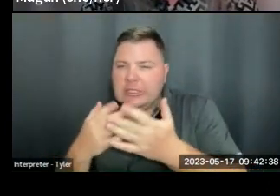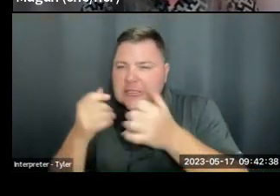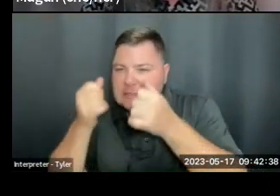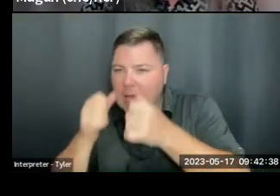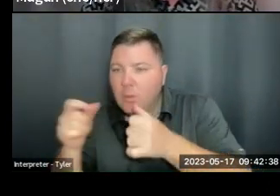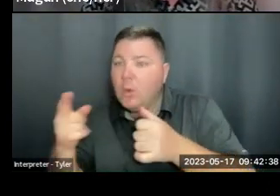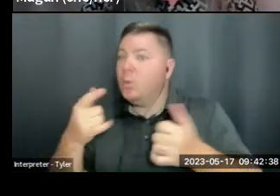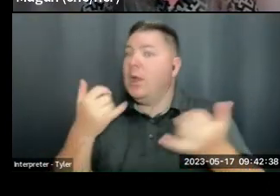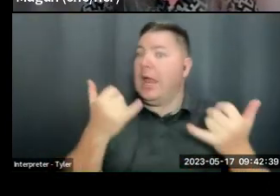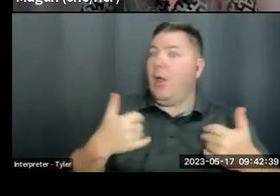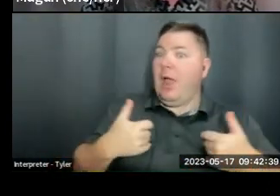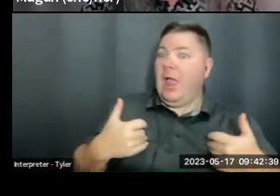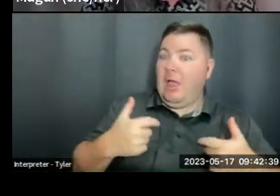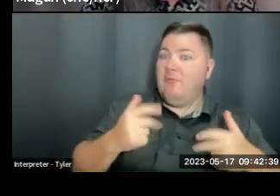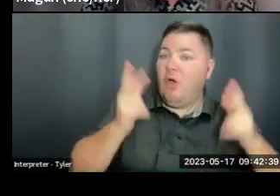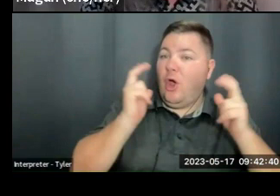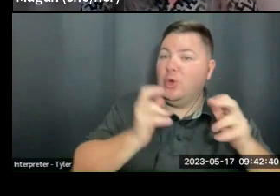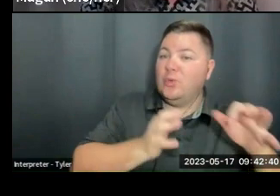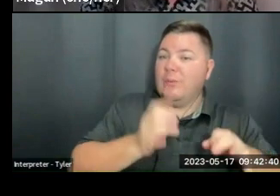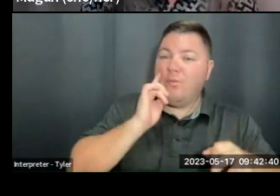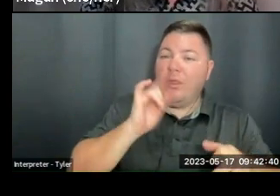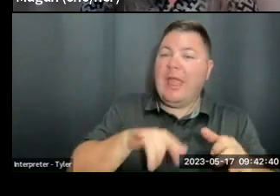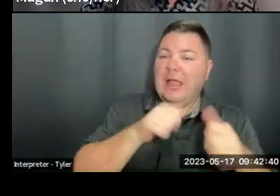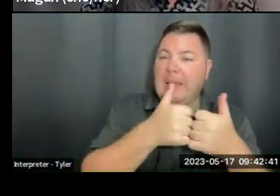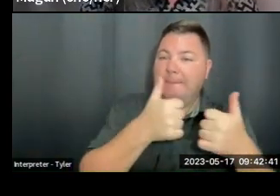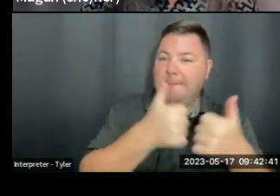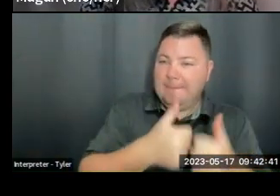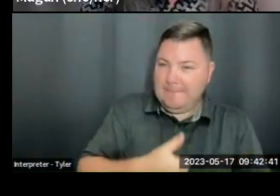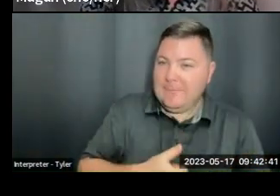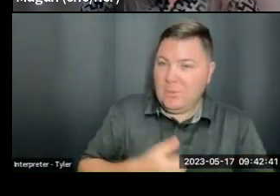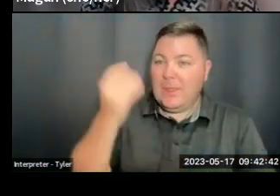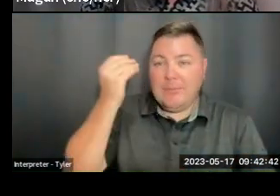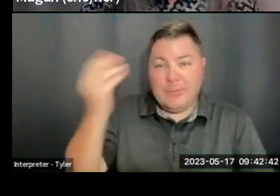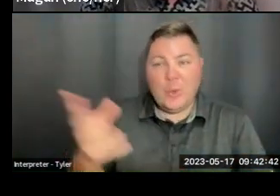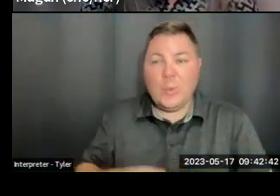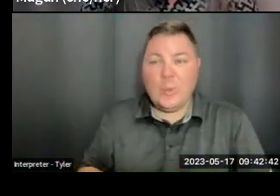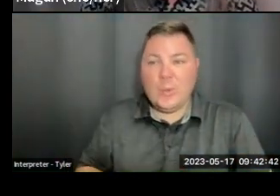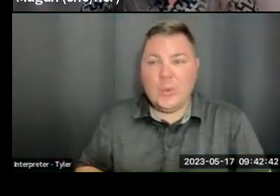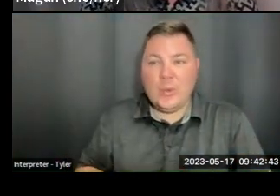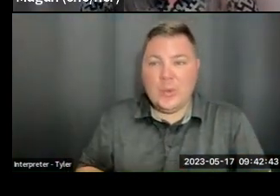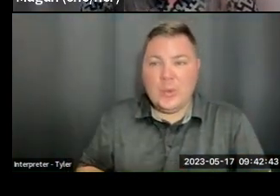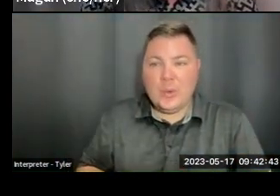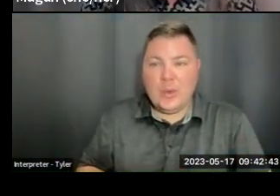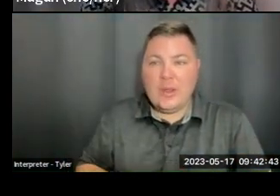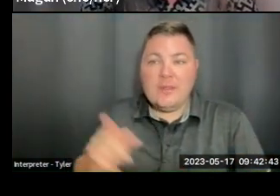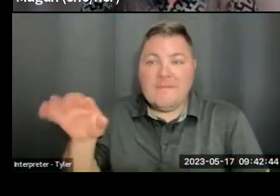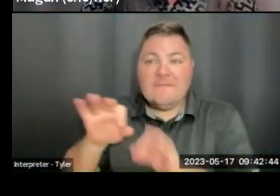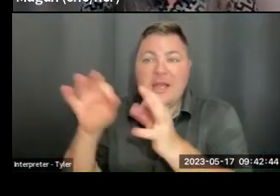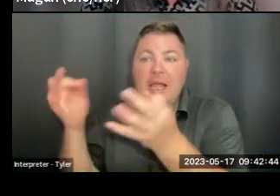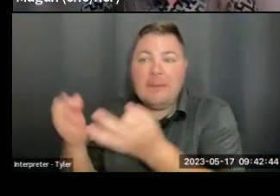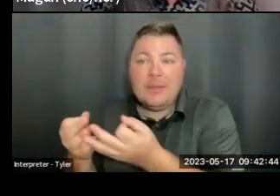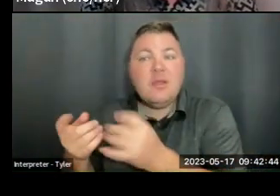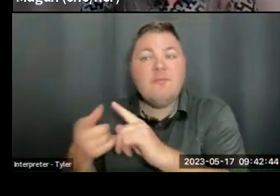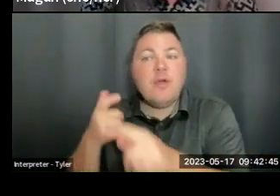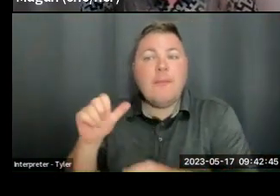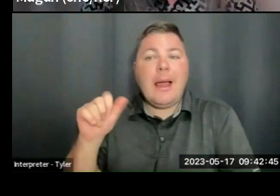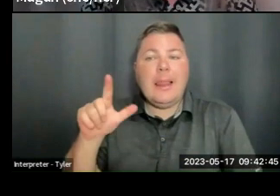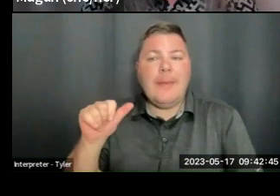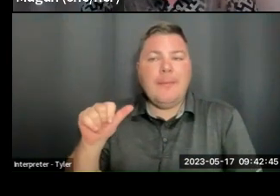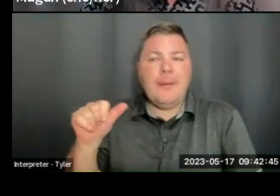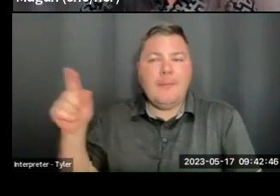two levels above us talked to a family with a partially sighted son and let them know that they had audio